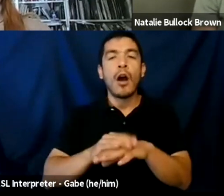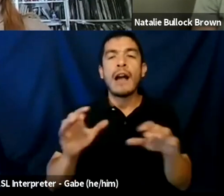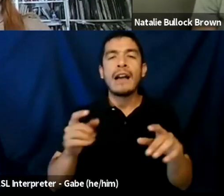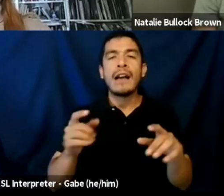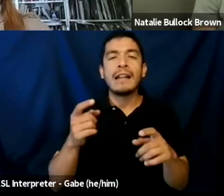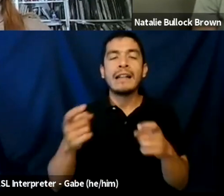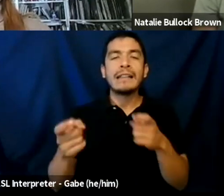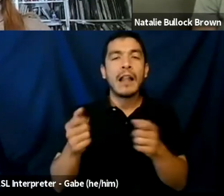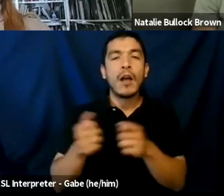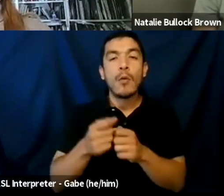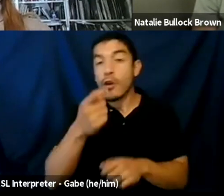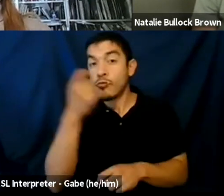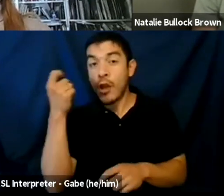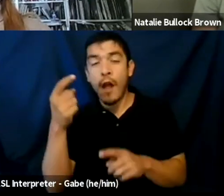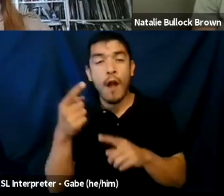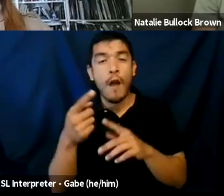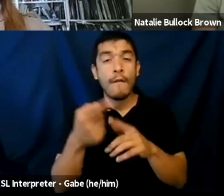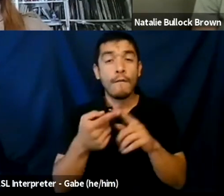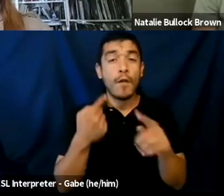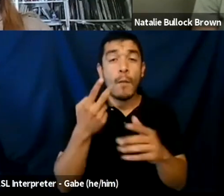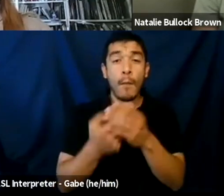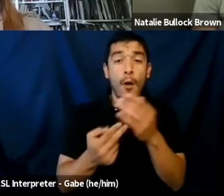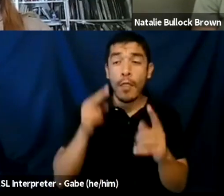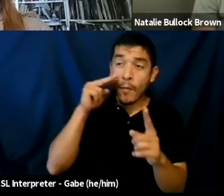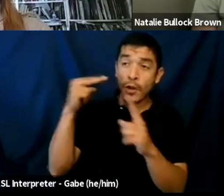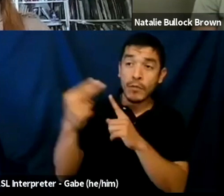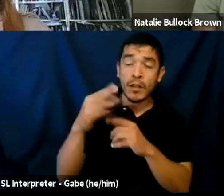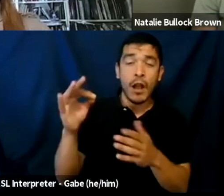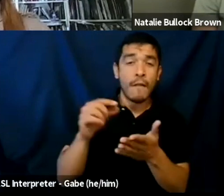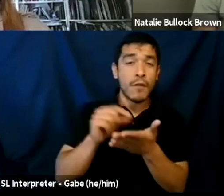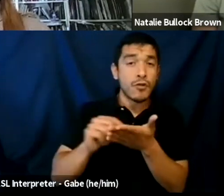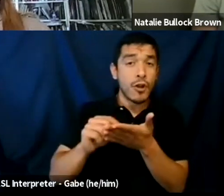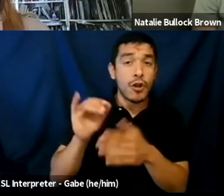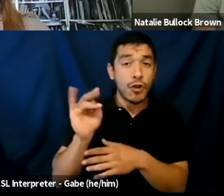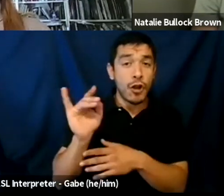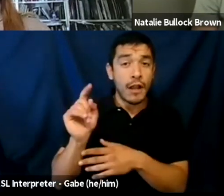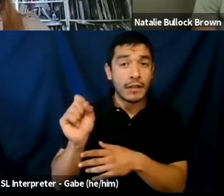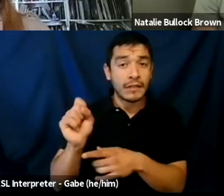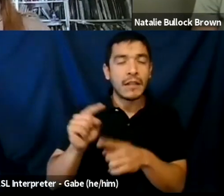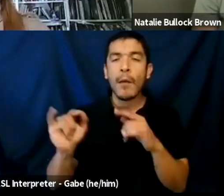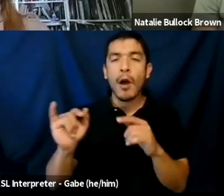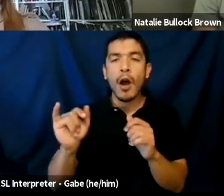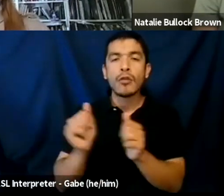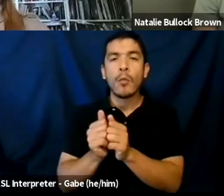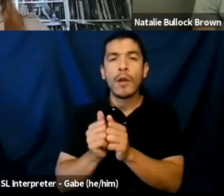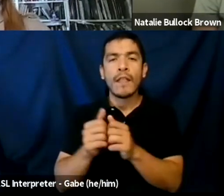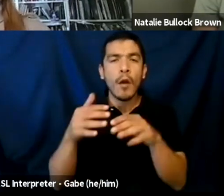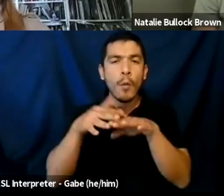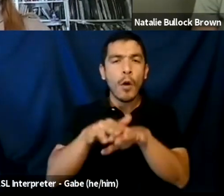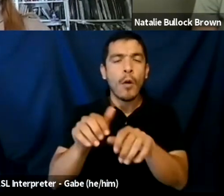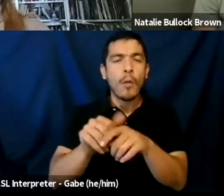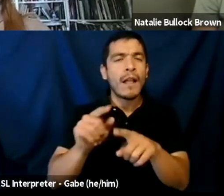both from the perspective of journalists, but also from the perspective of engaging with different communities who have faced trauma.